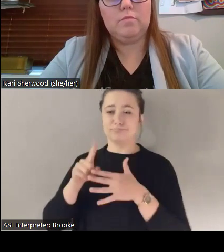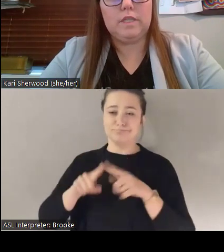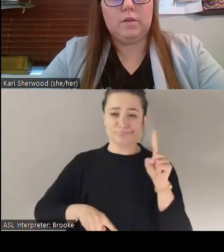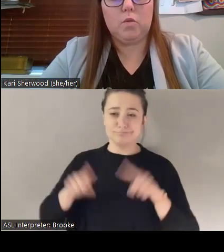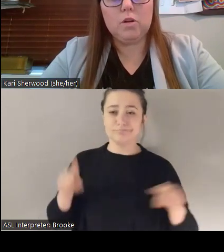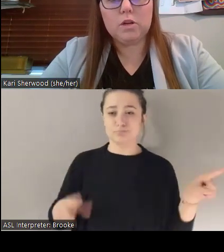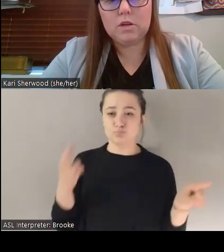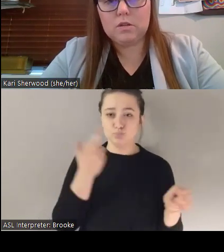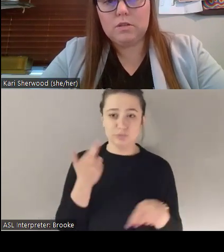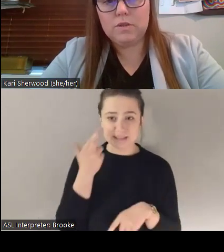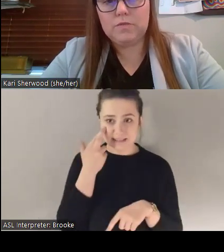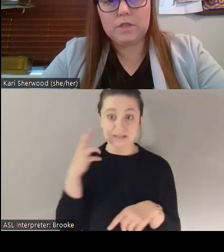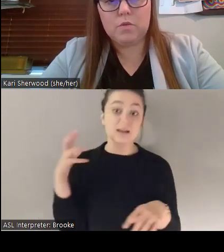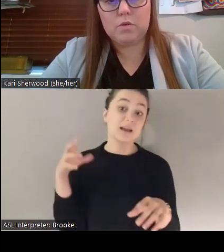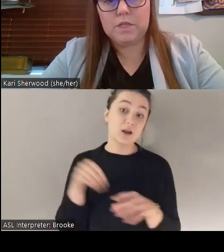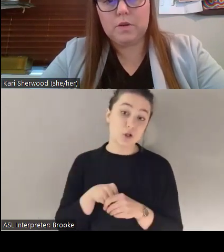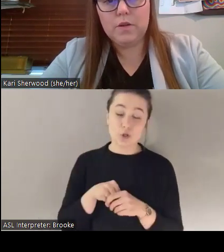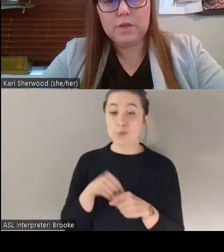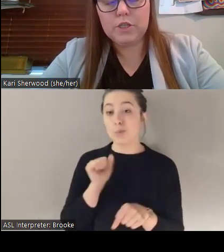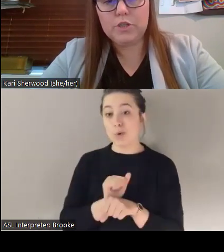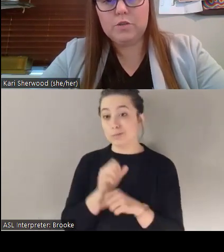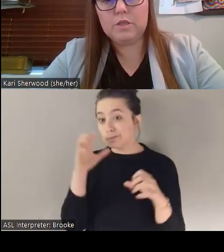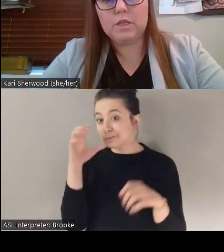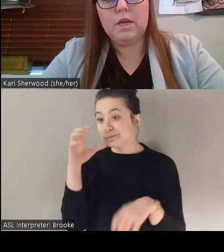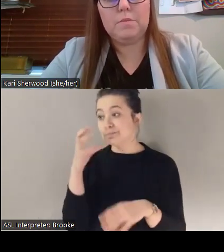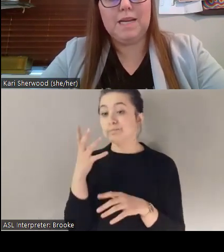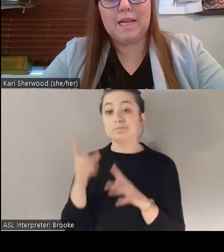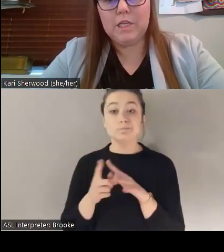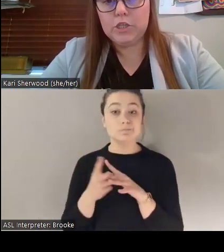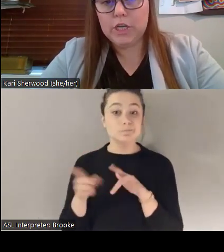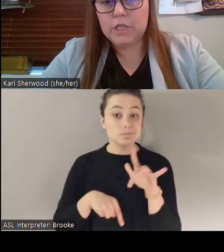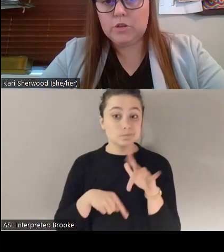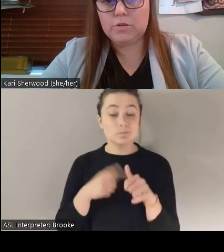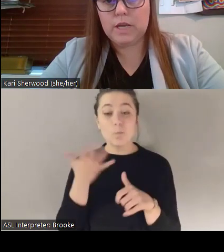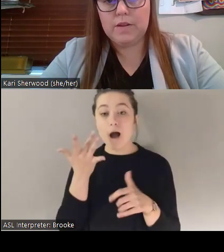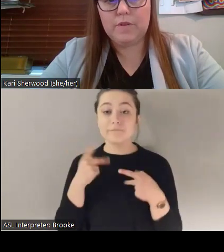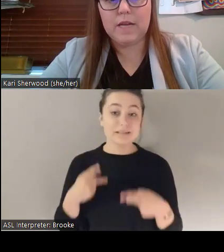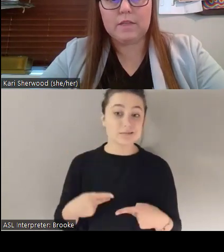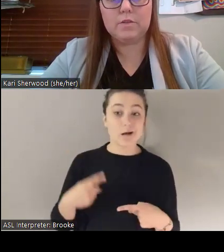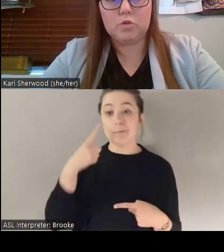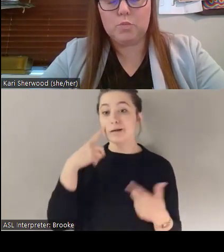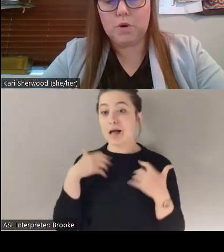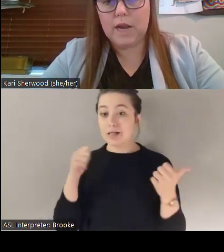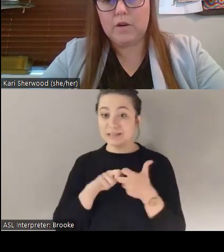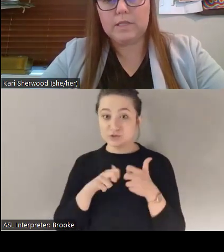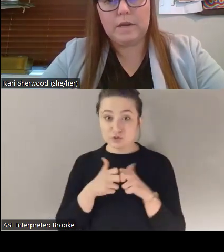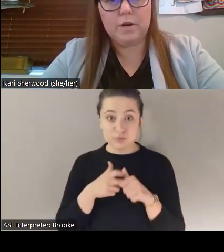missing work due to physical or mental health issues, medication changes or side effects, social burnout,